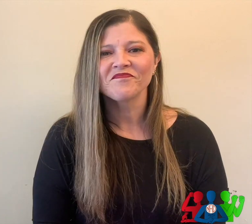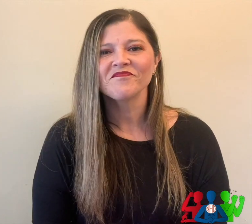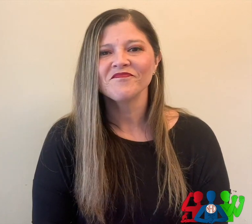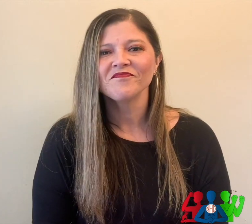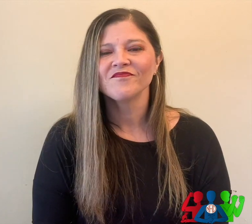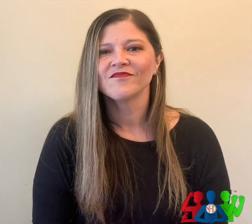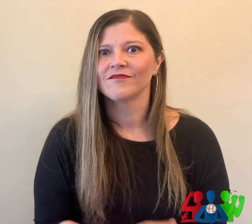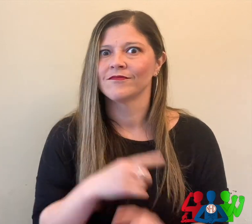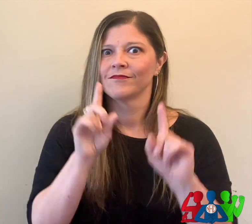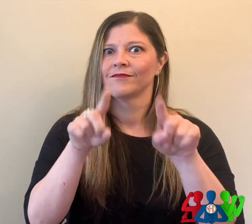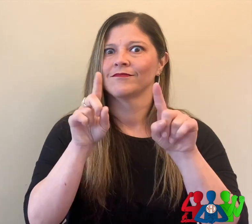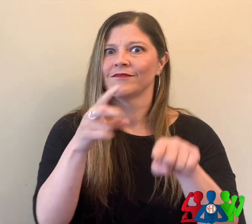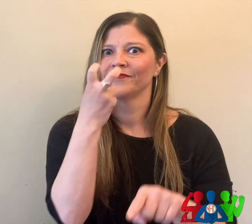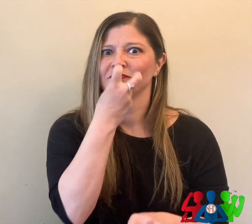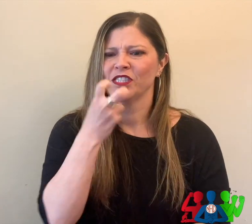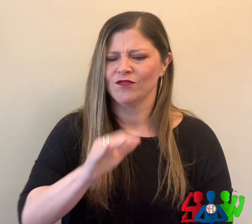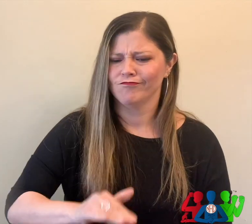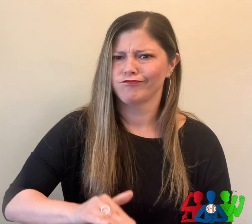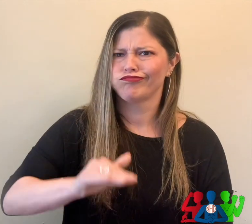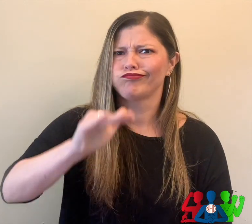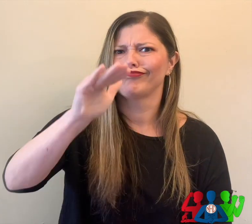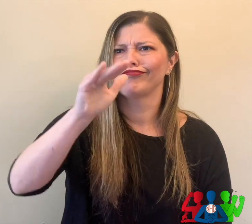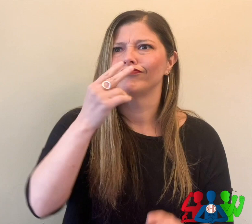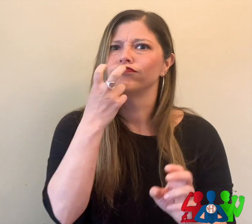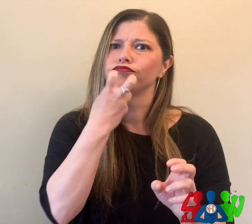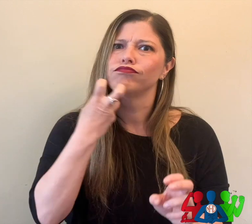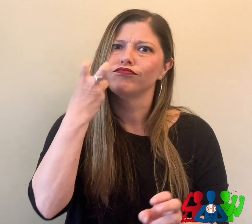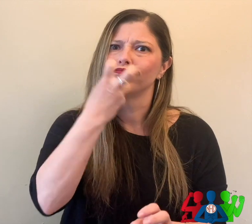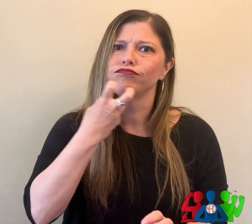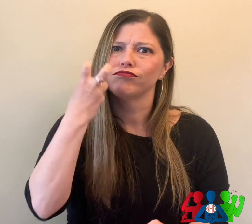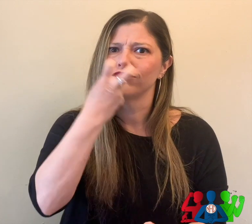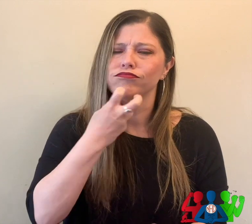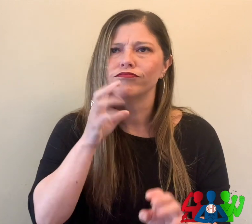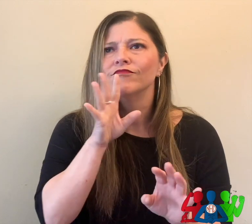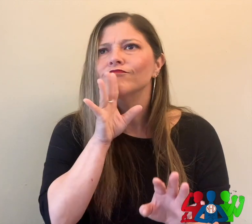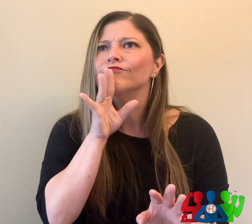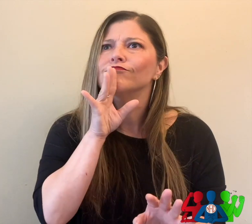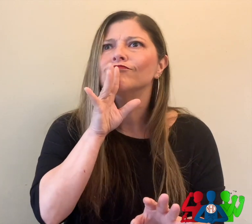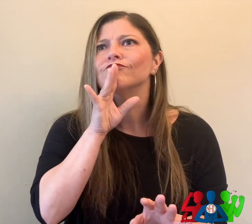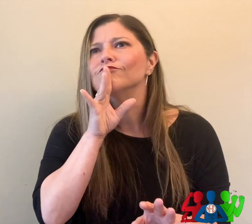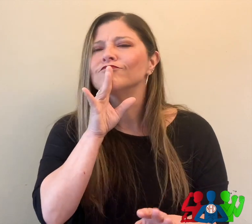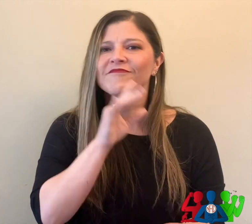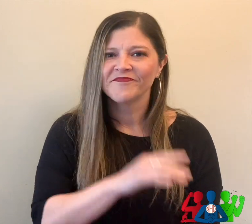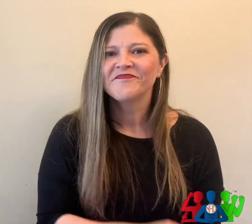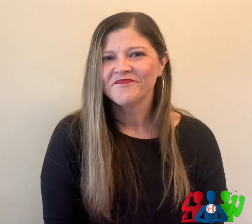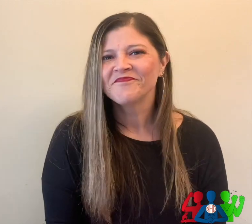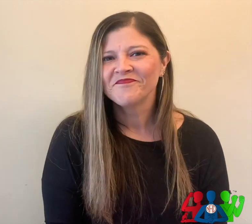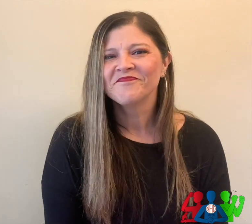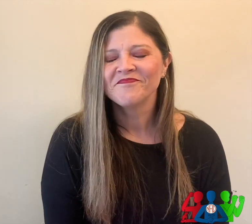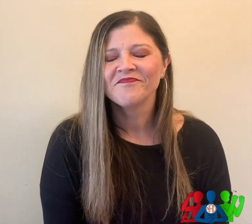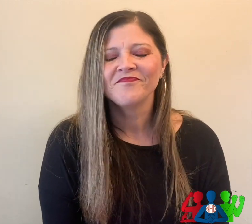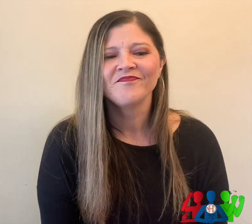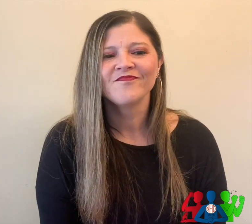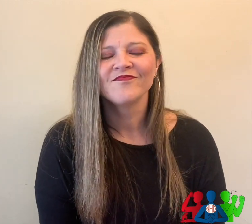English in the house, my parents only spoke English to me growing up. I attended an oral program